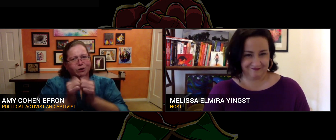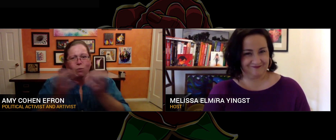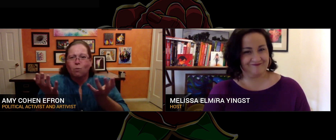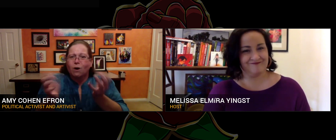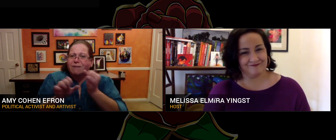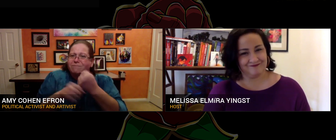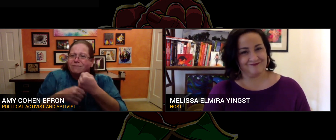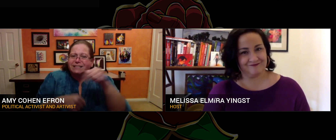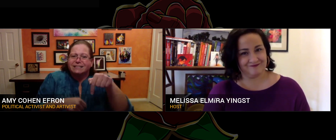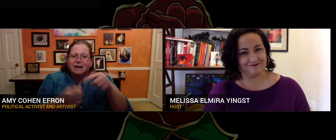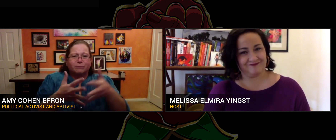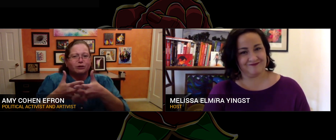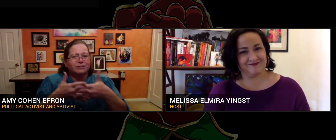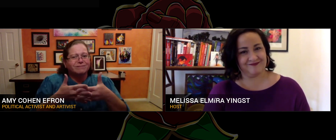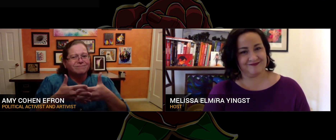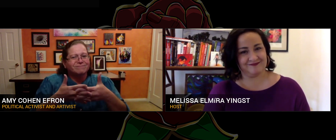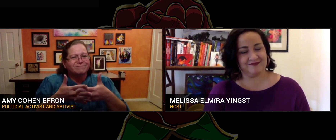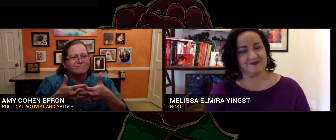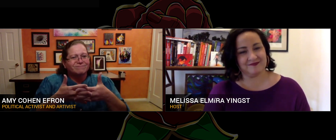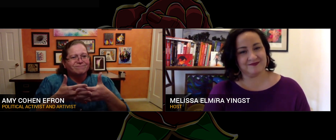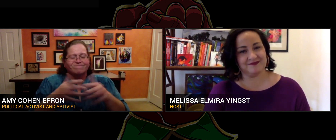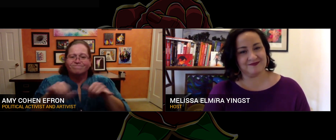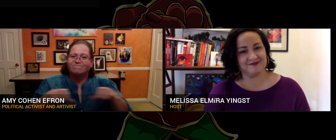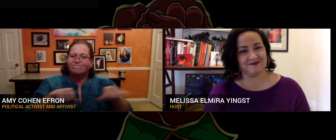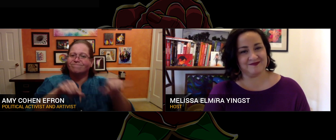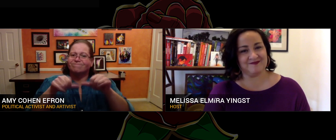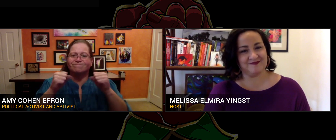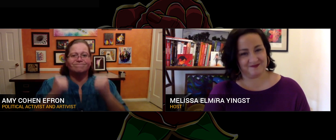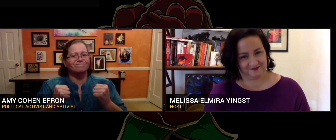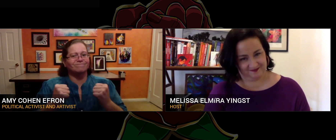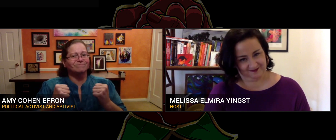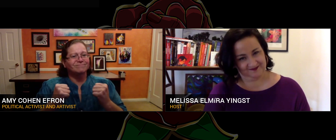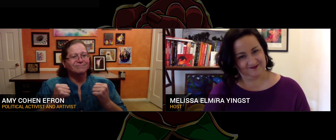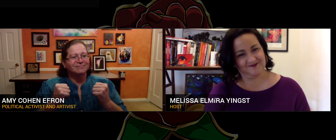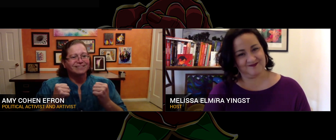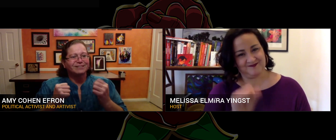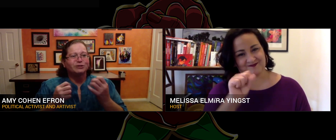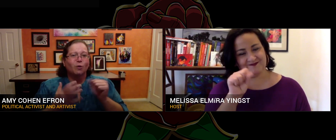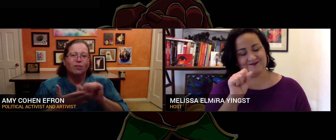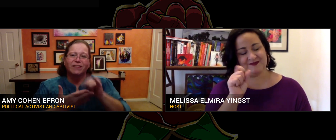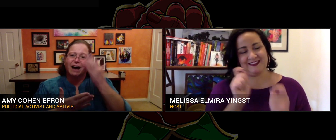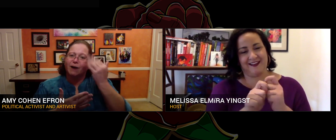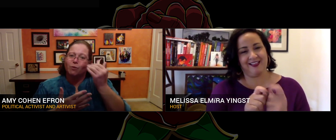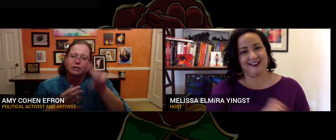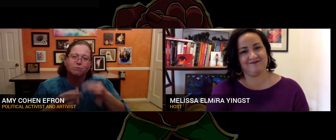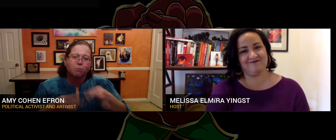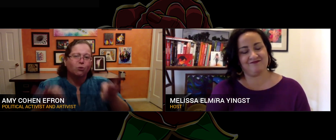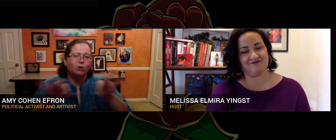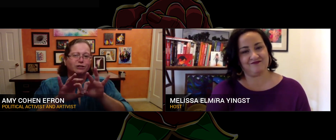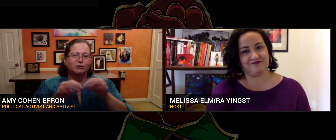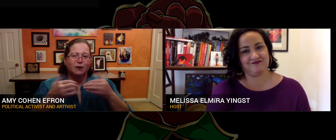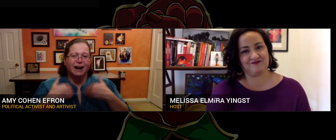They will have to work together, that's what makes this America. All strong. Yes, exactly.